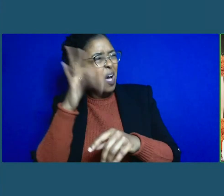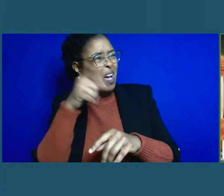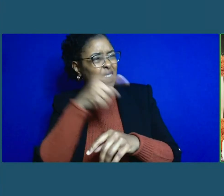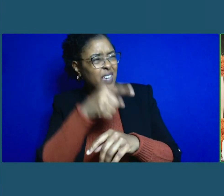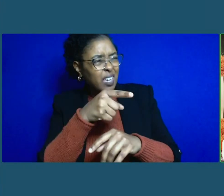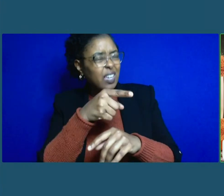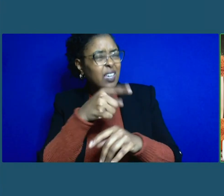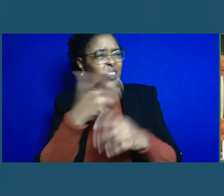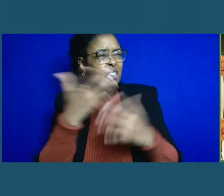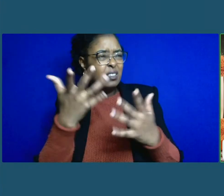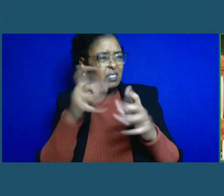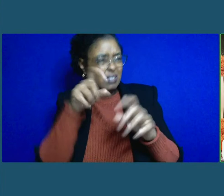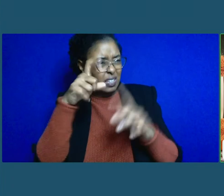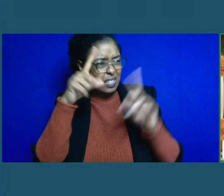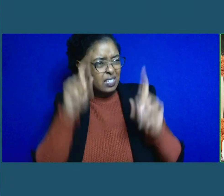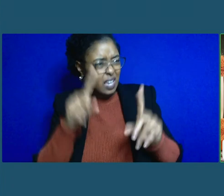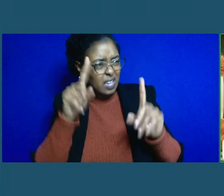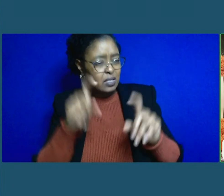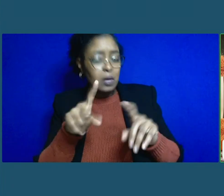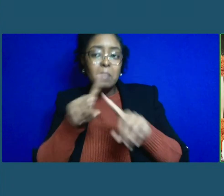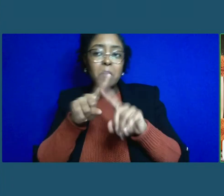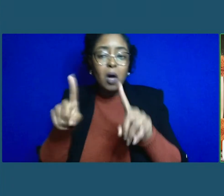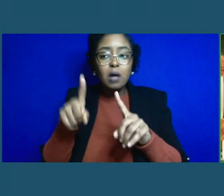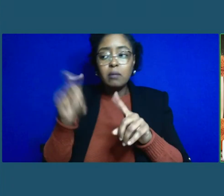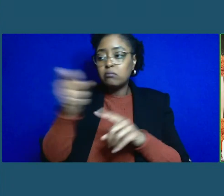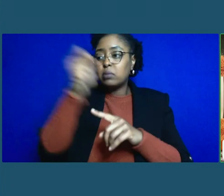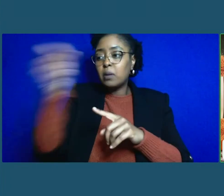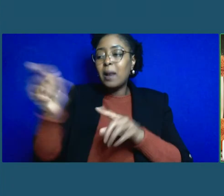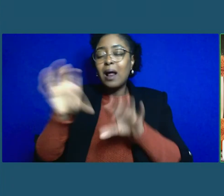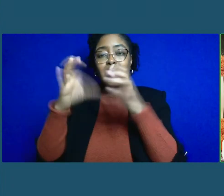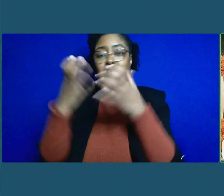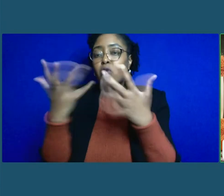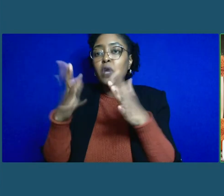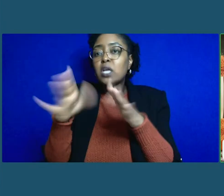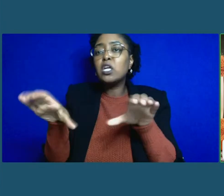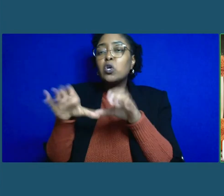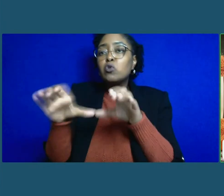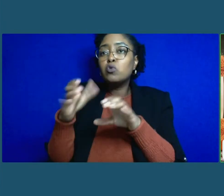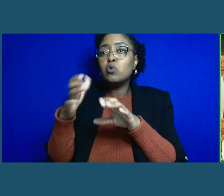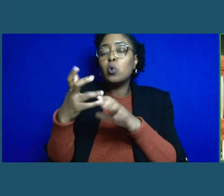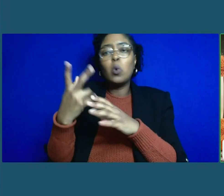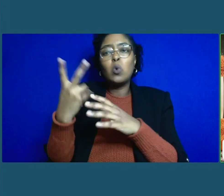the same day, But instead he was placed in a class covering